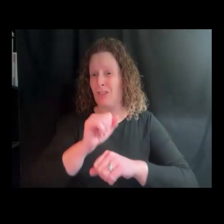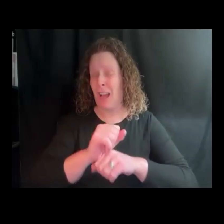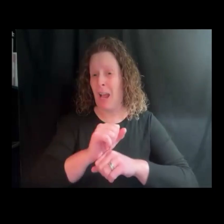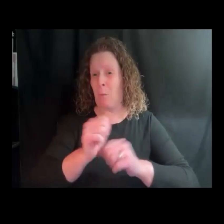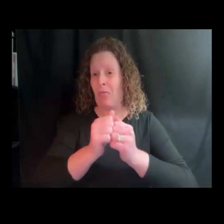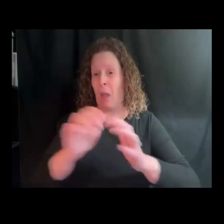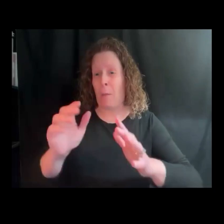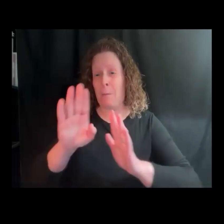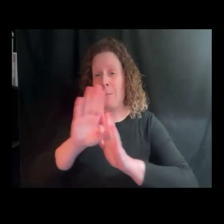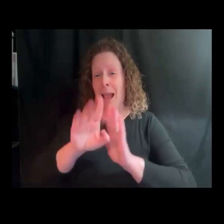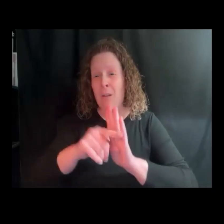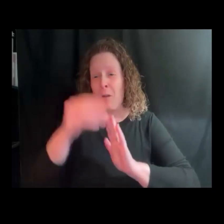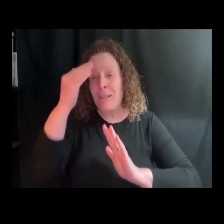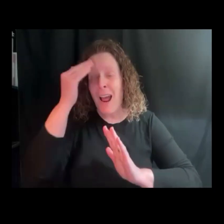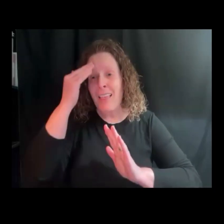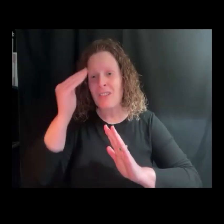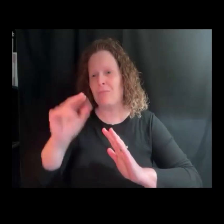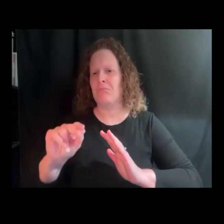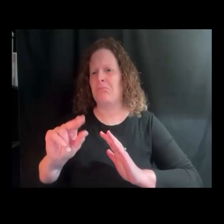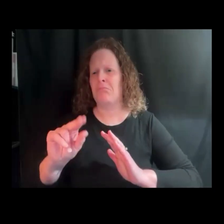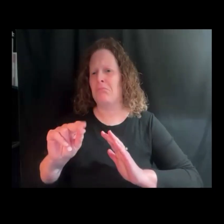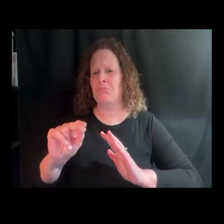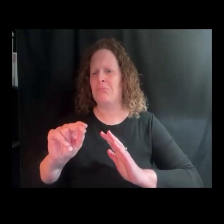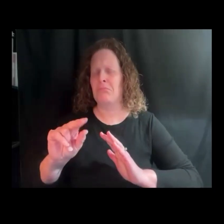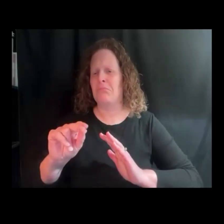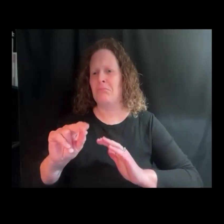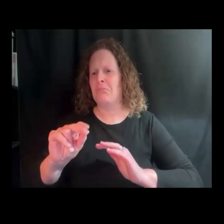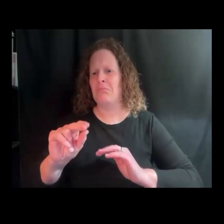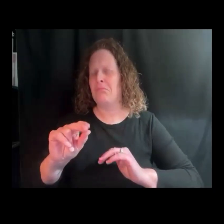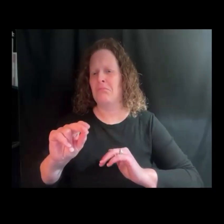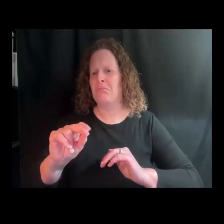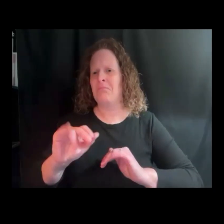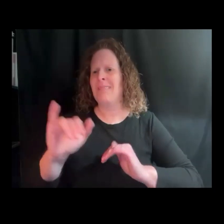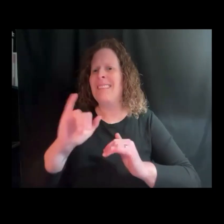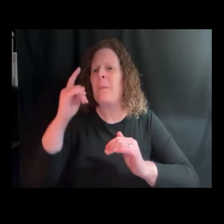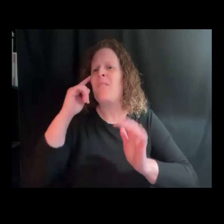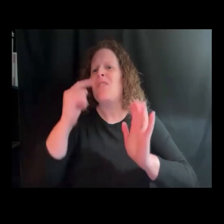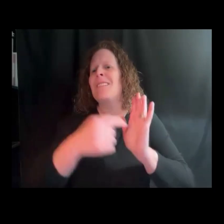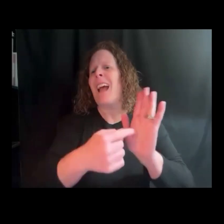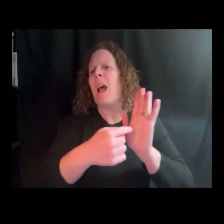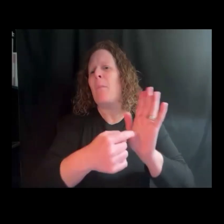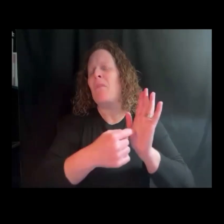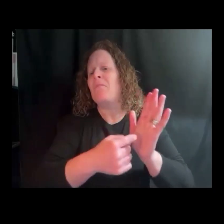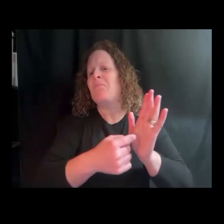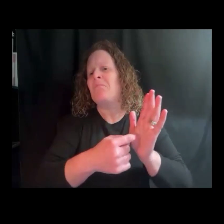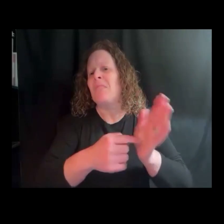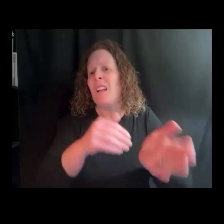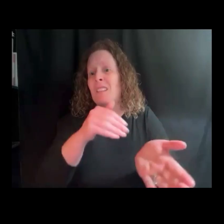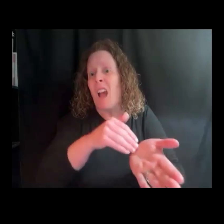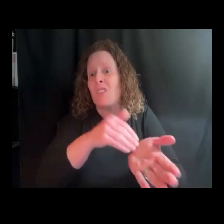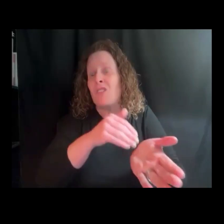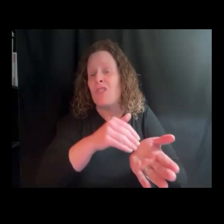they've never experienced before? Just walk into a complex skilled job and do it? That's not something that's